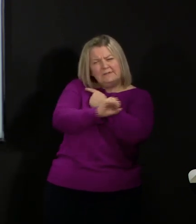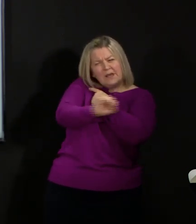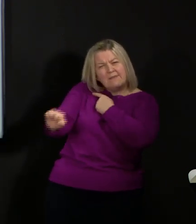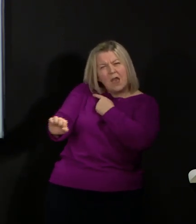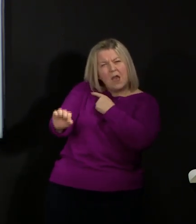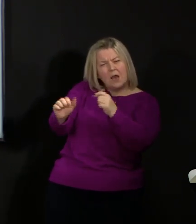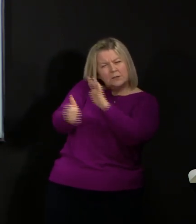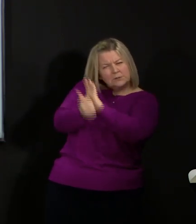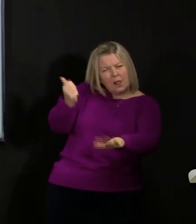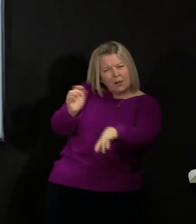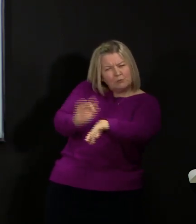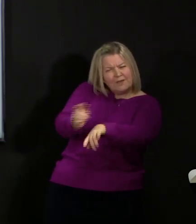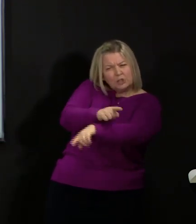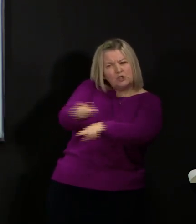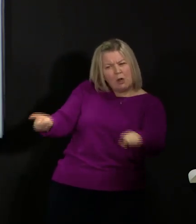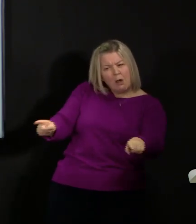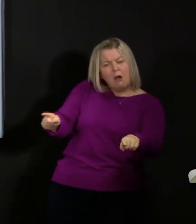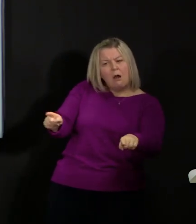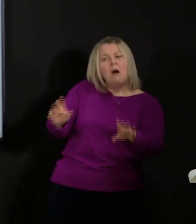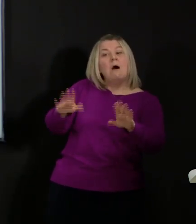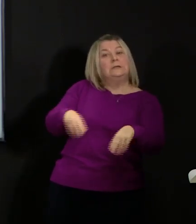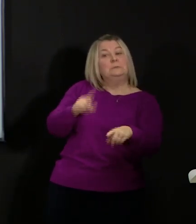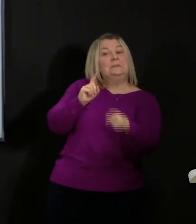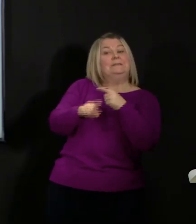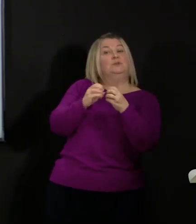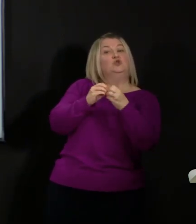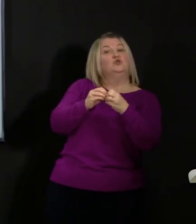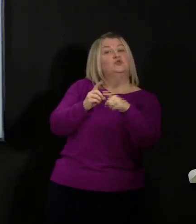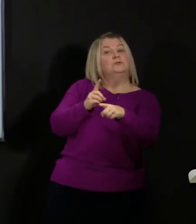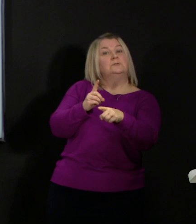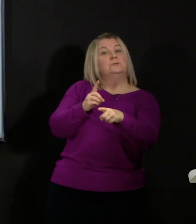plans in place for students in particular to carry out paid